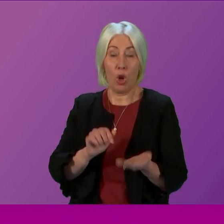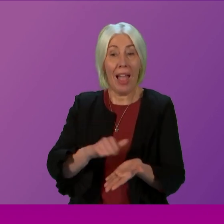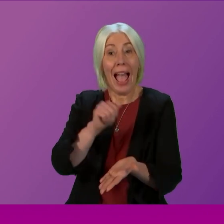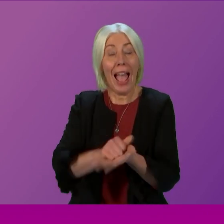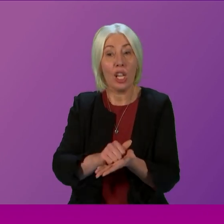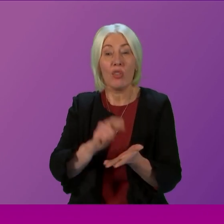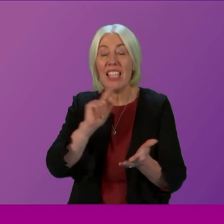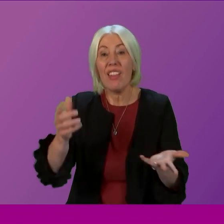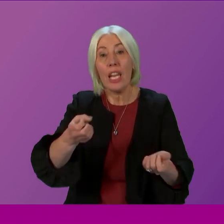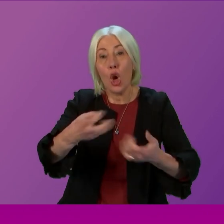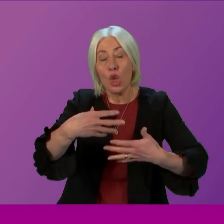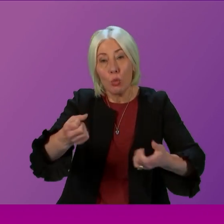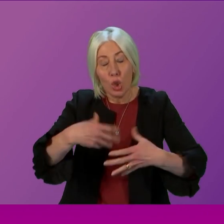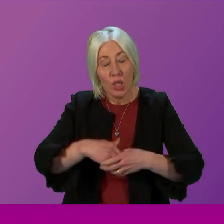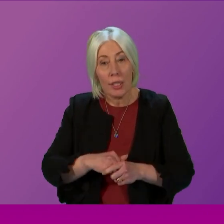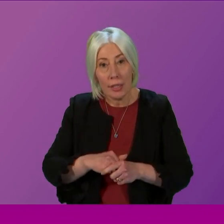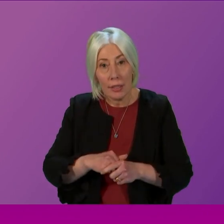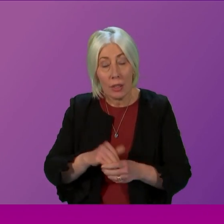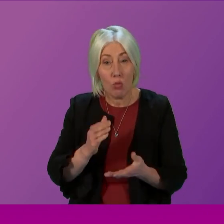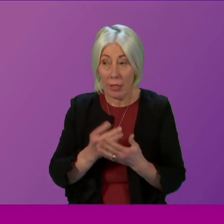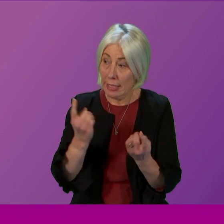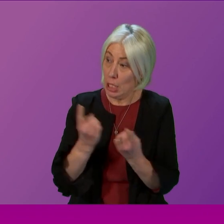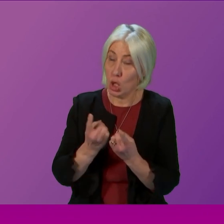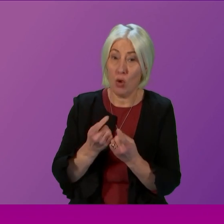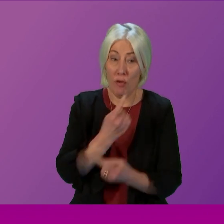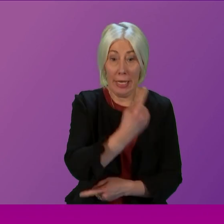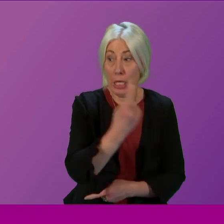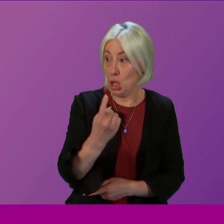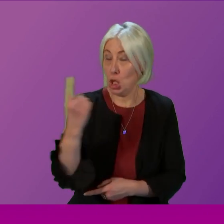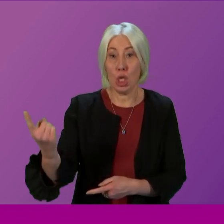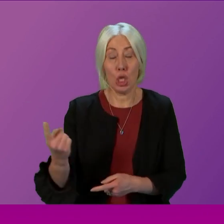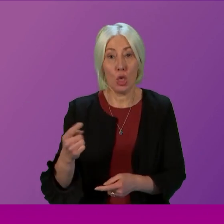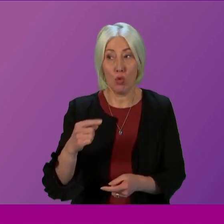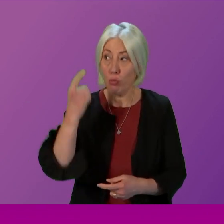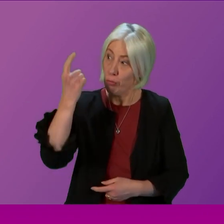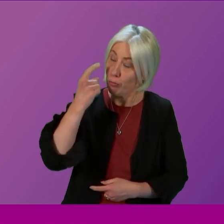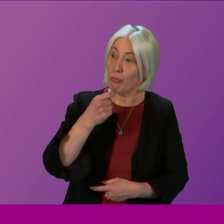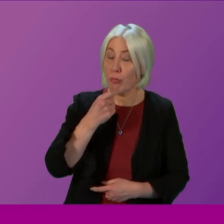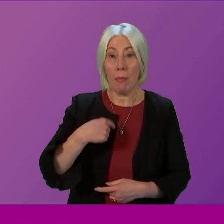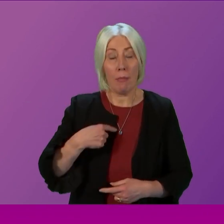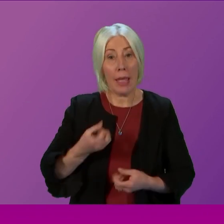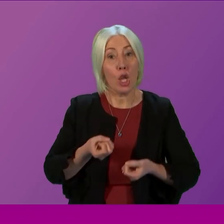contributions; rather, whether each member considers their contributions to have been